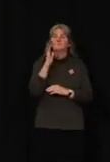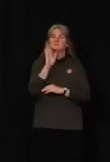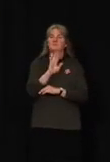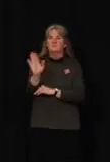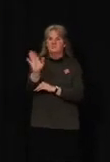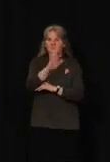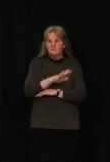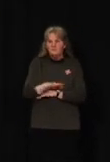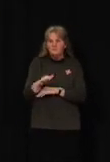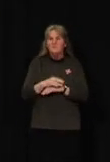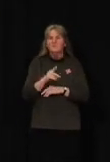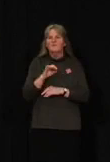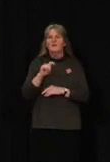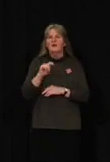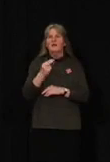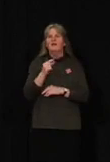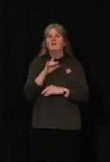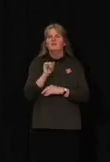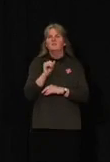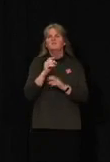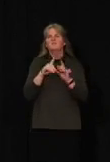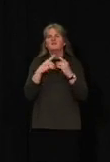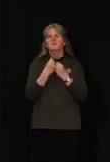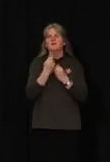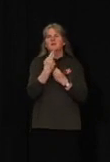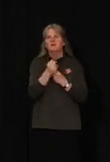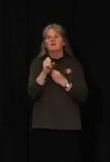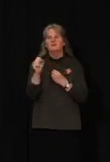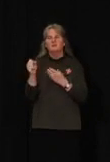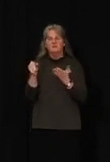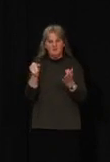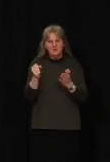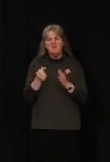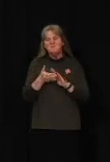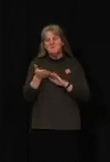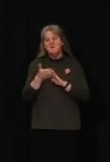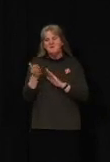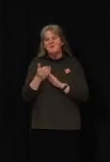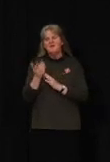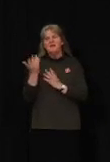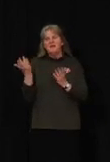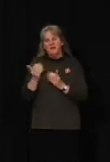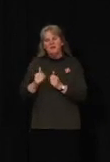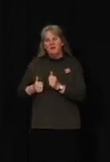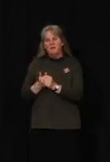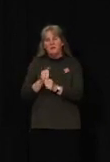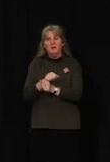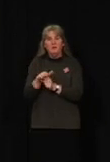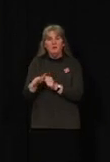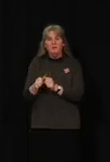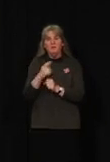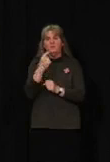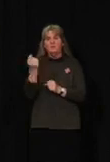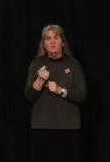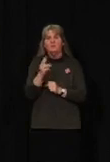Good afternoon. I am Pat Living with the Department of Health and social services interim moderator for the COVID-19 update fork